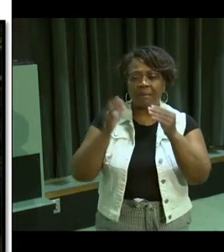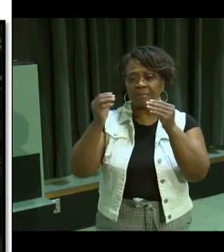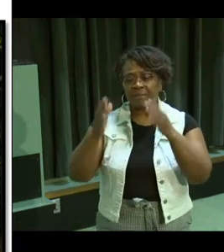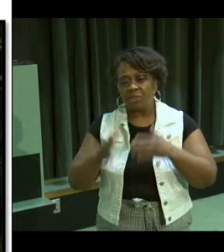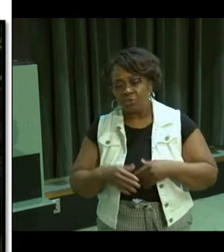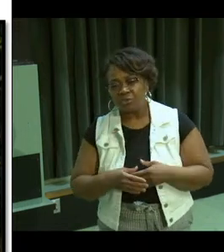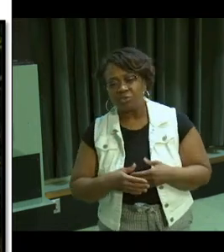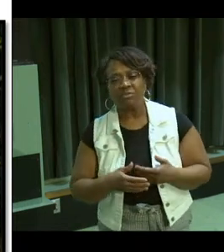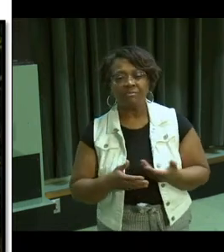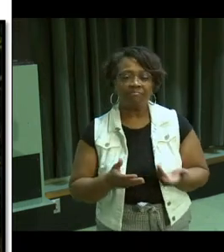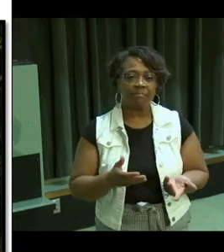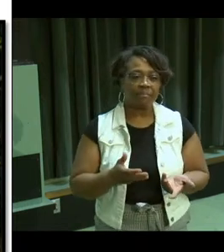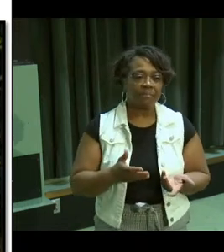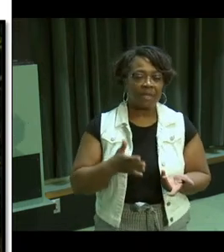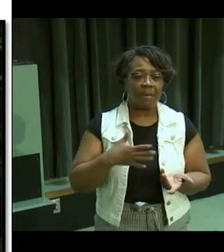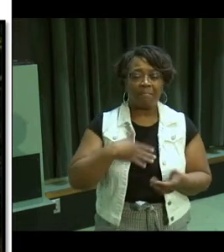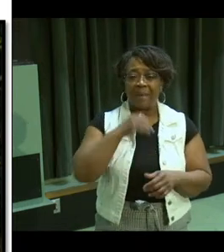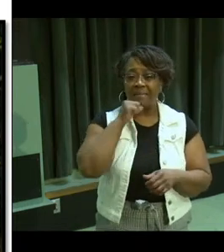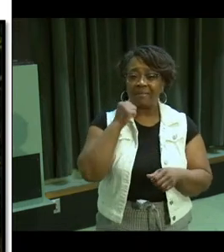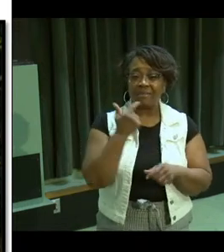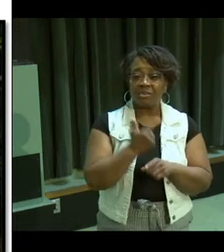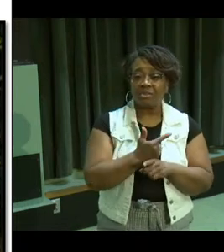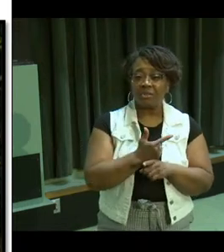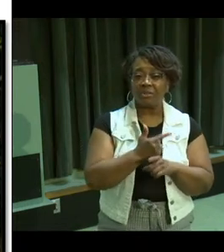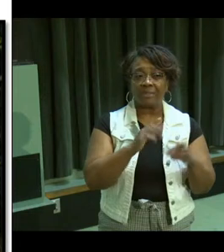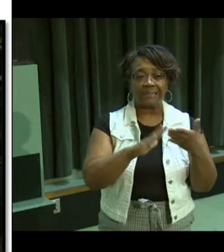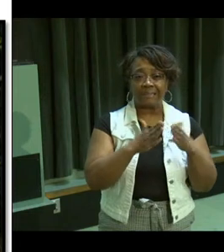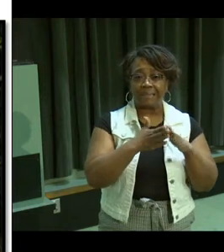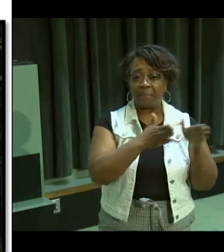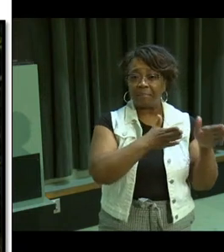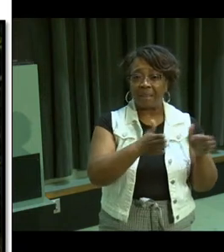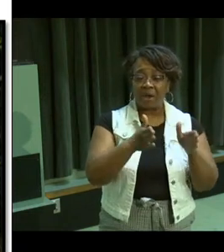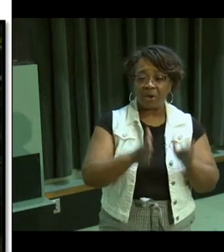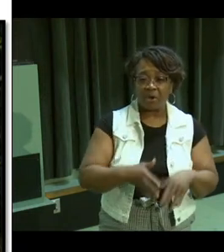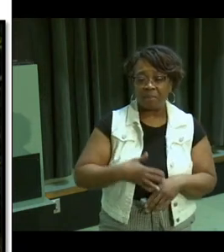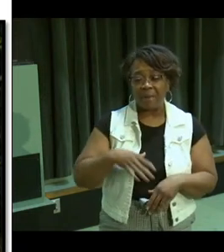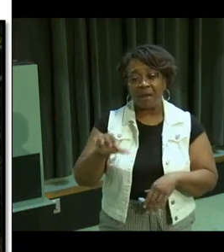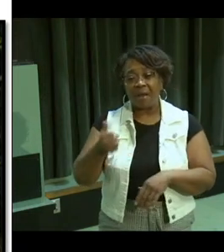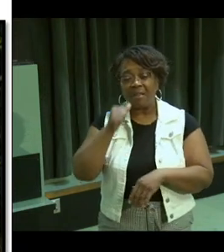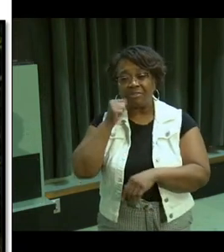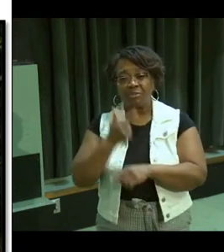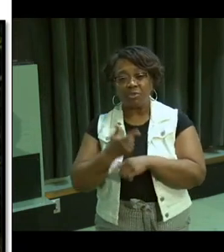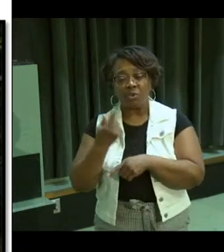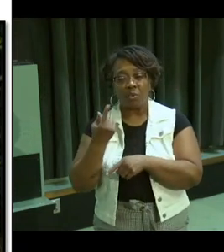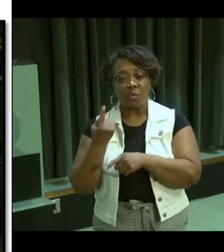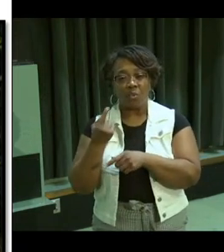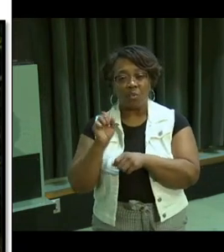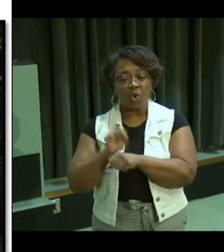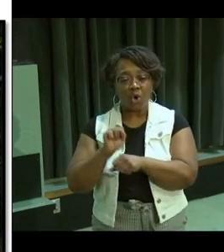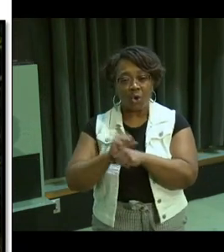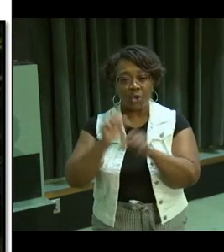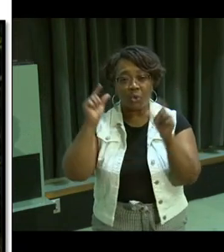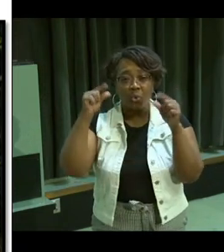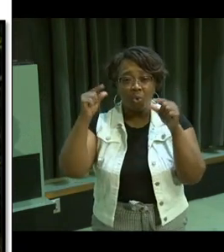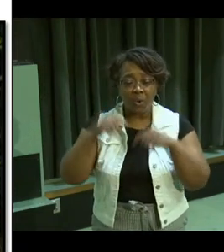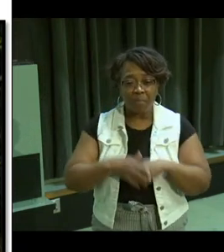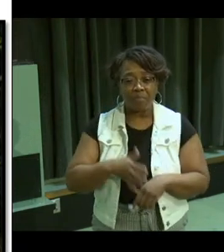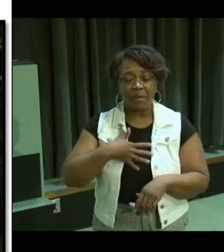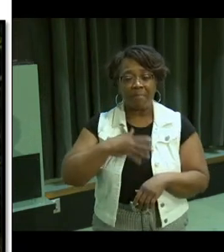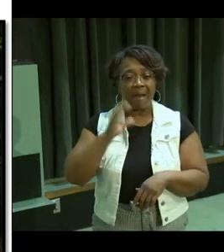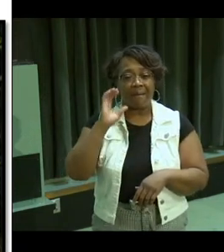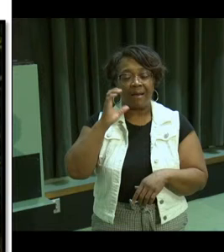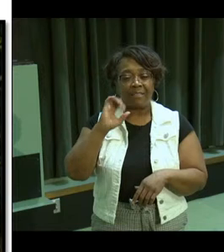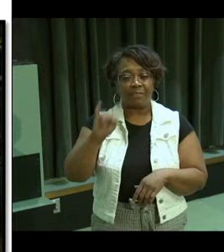are, my sister's a city planner.